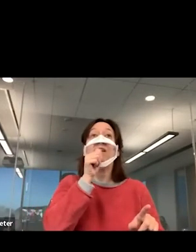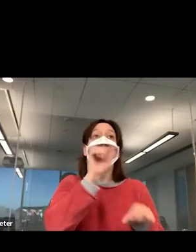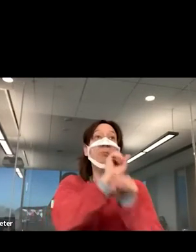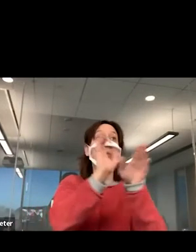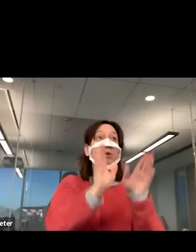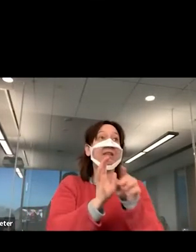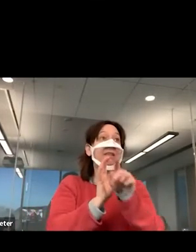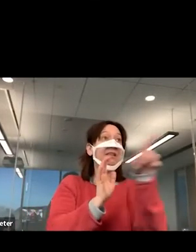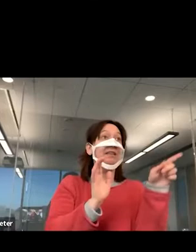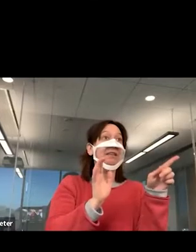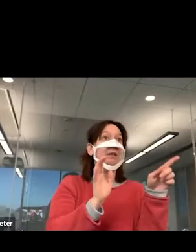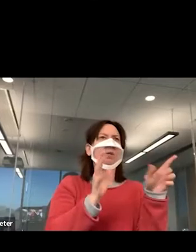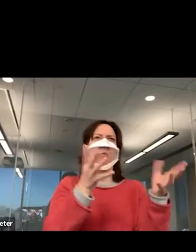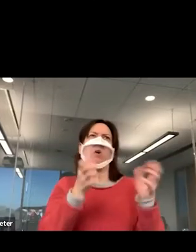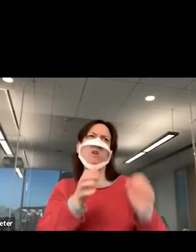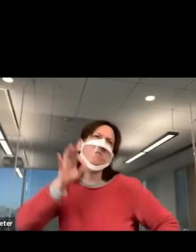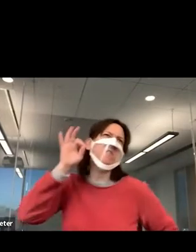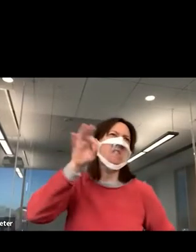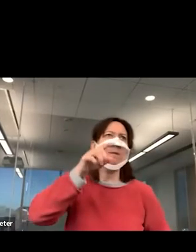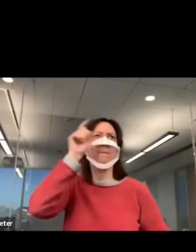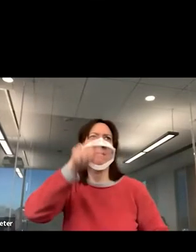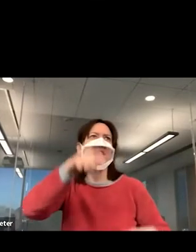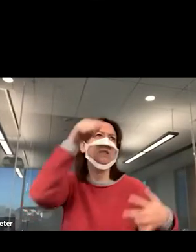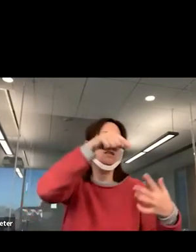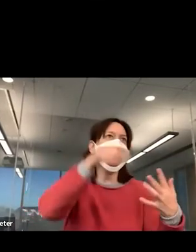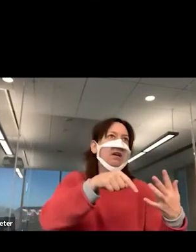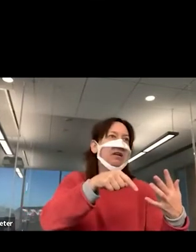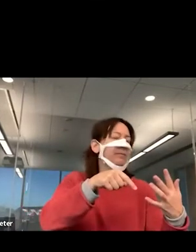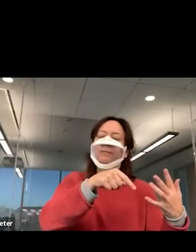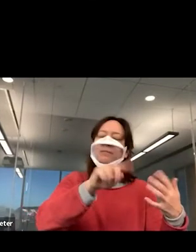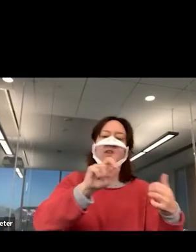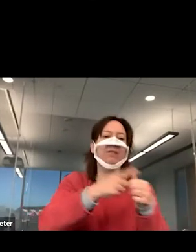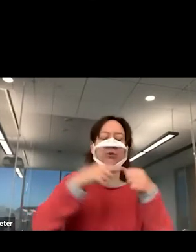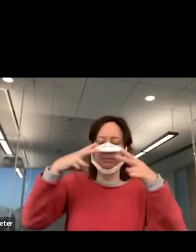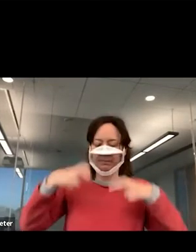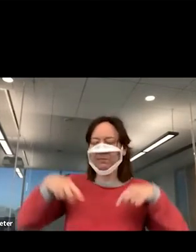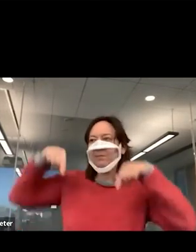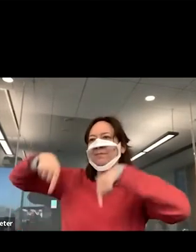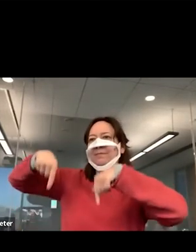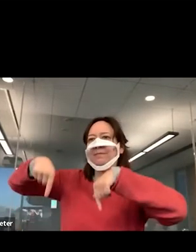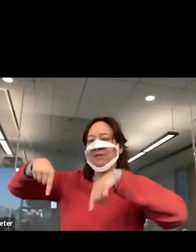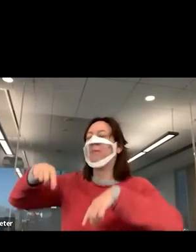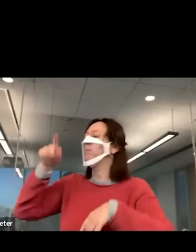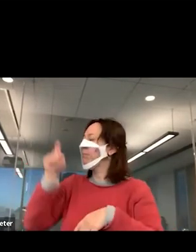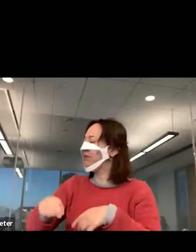needed to really figure out how do you employ and accommodate people with disabilities in a